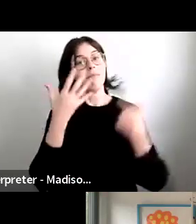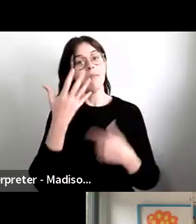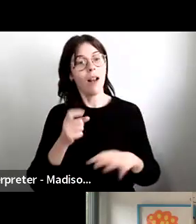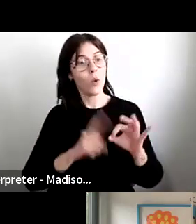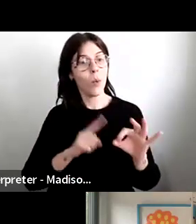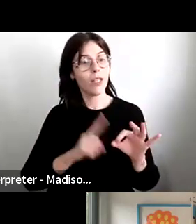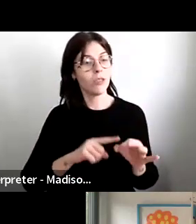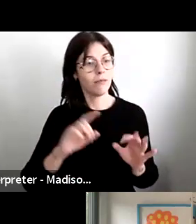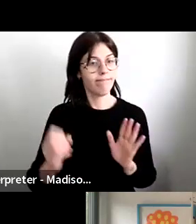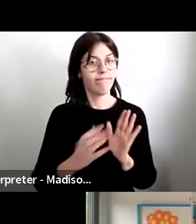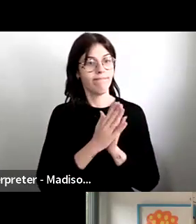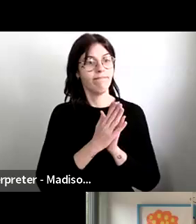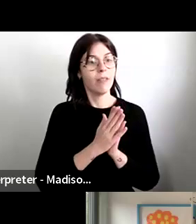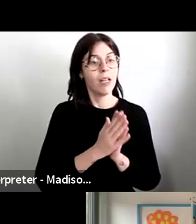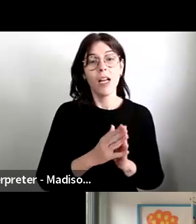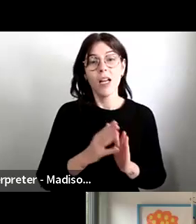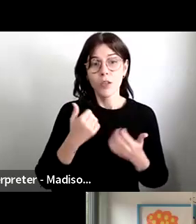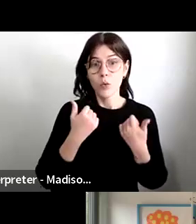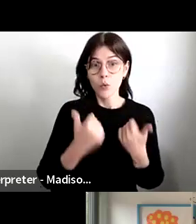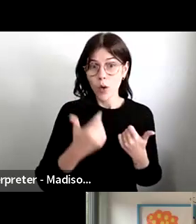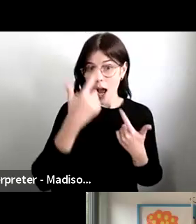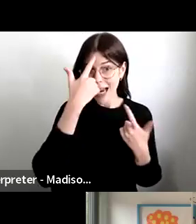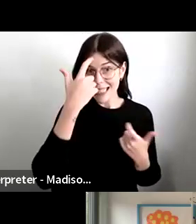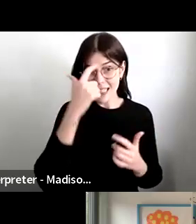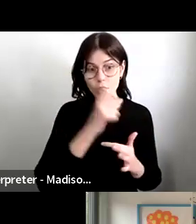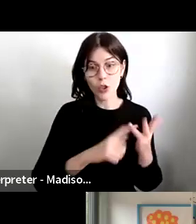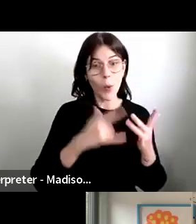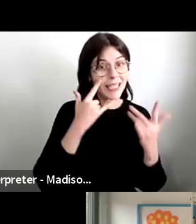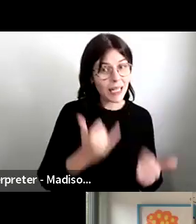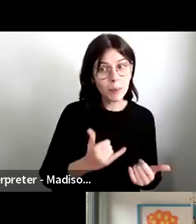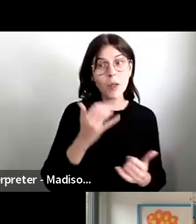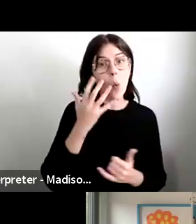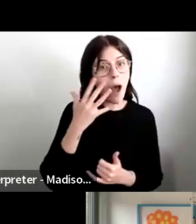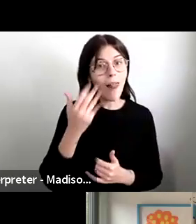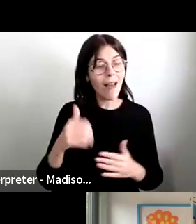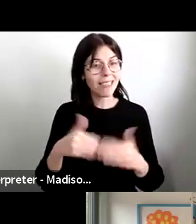is invisible to do assessment while having a job, a day job? The question